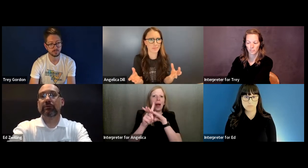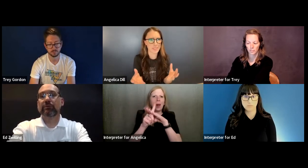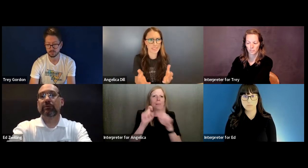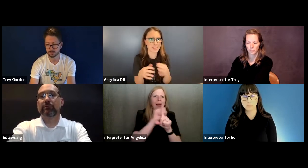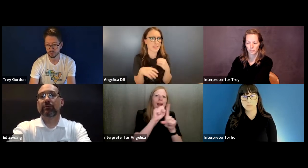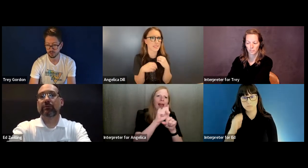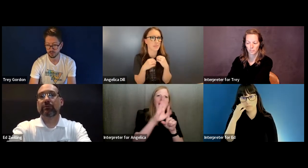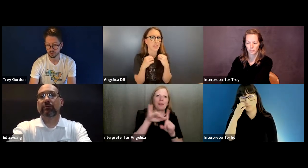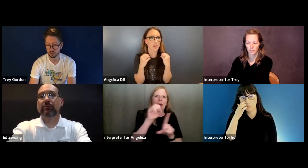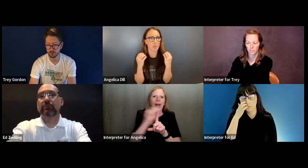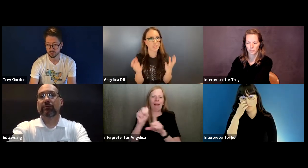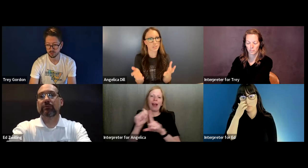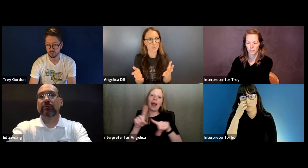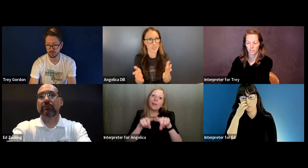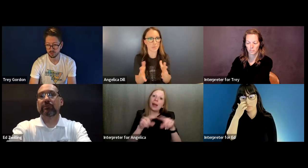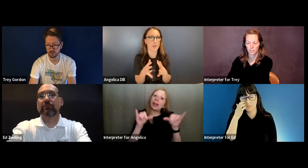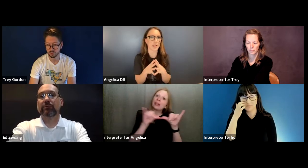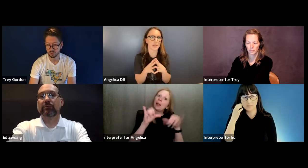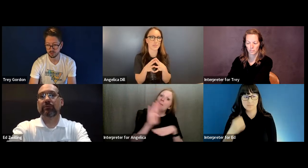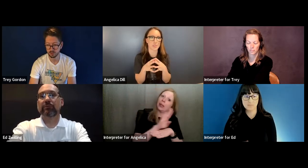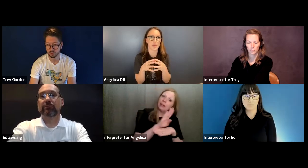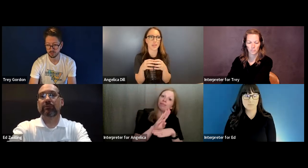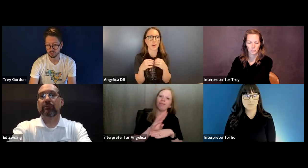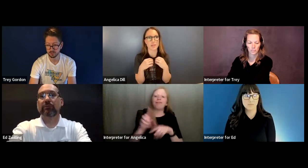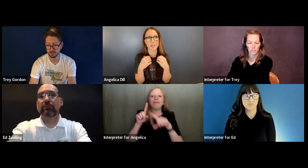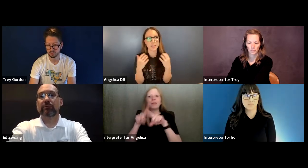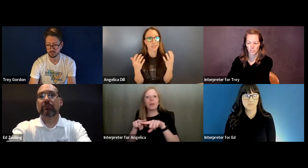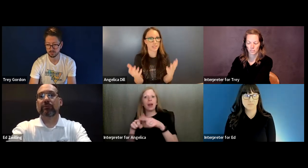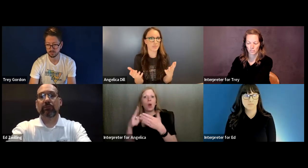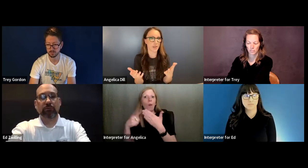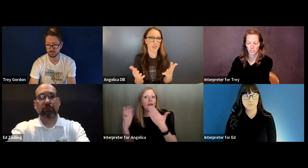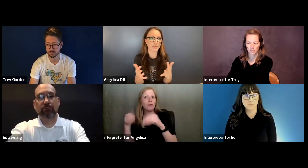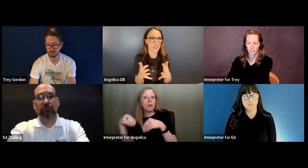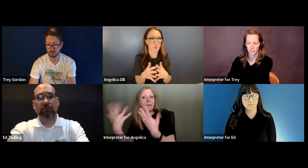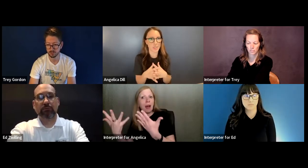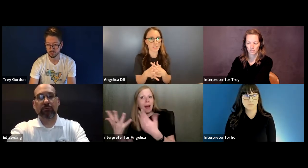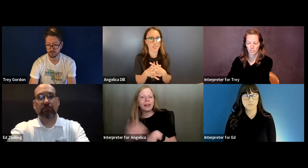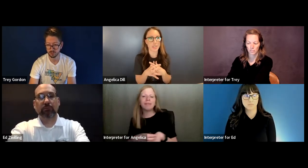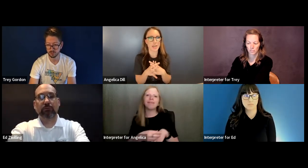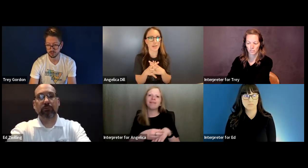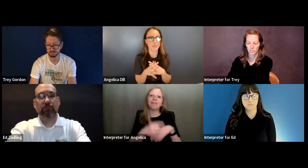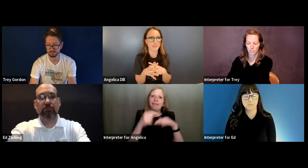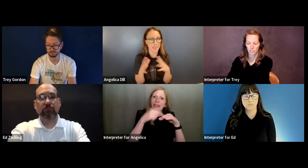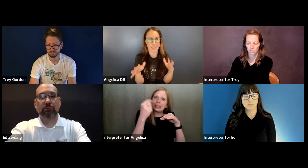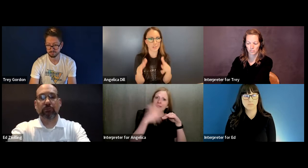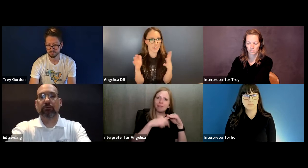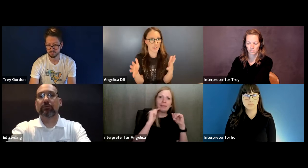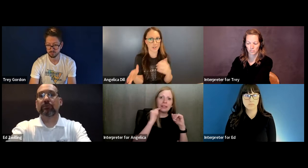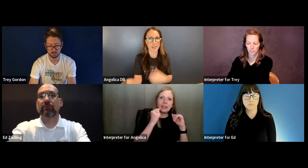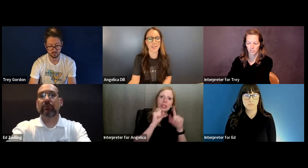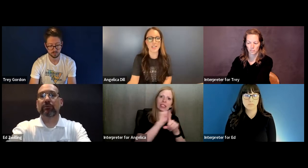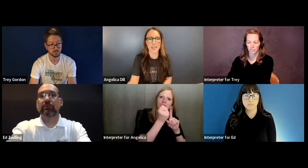business is depending on what service is provided depending on the severity of situation um etc etc